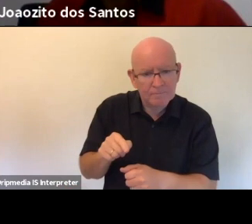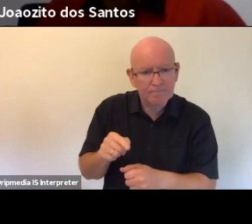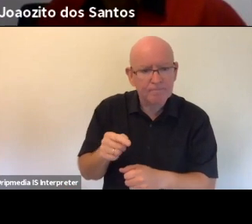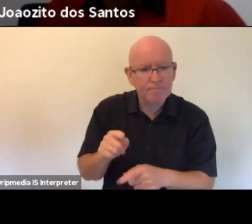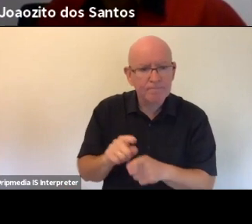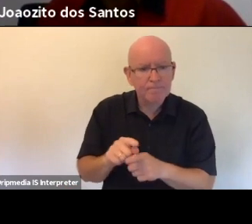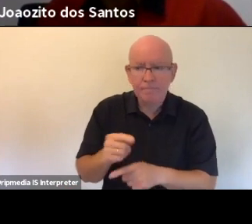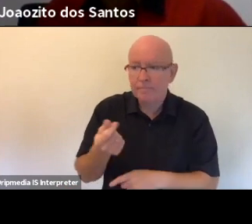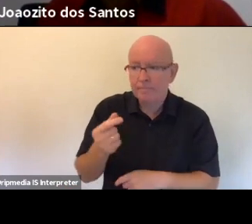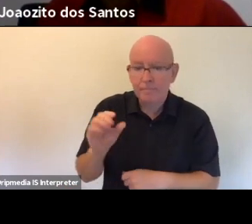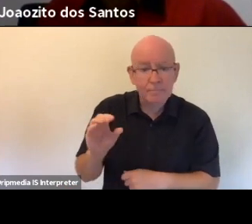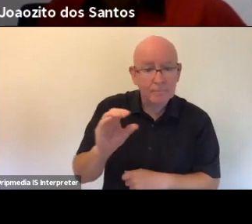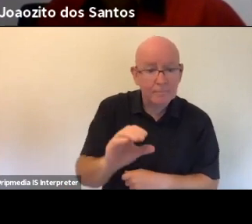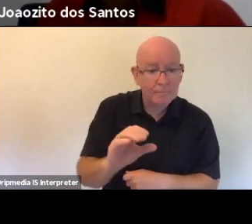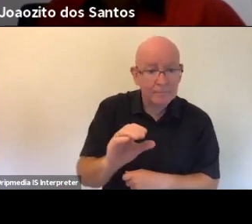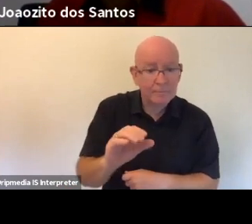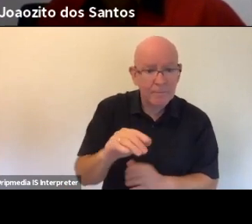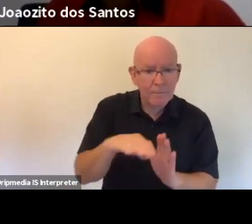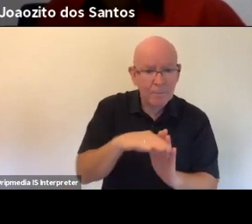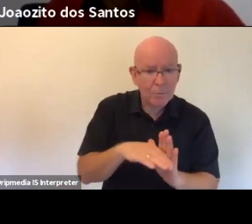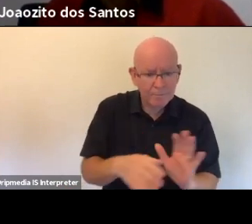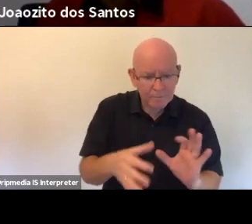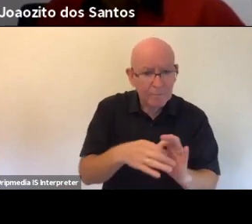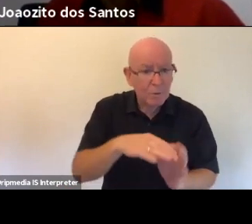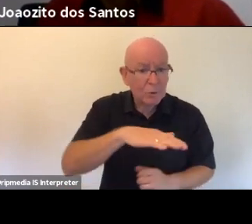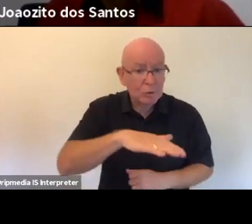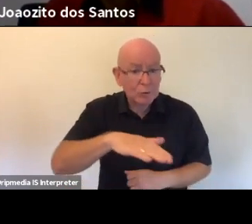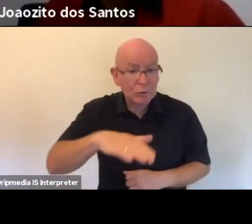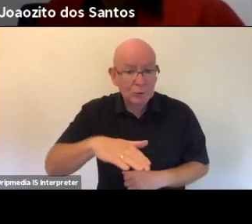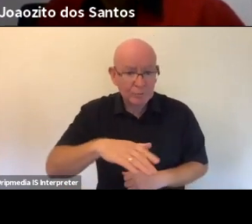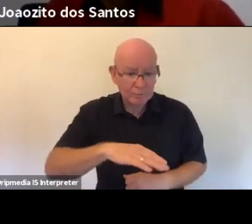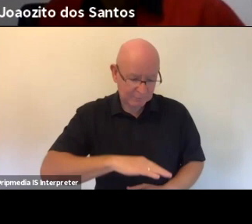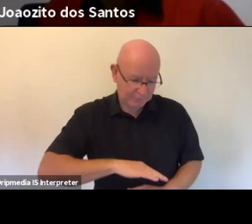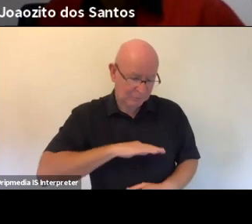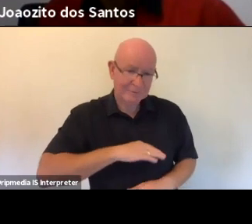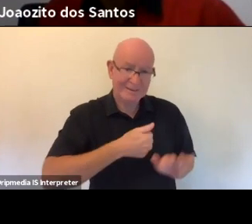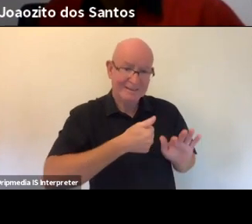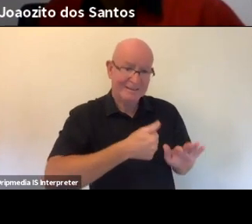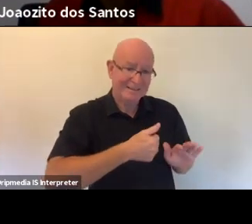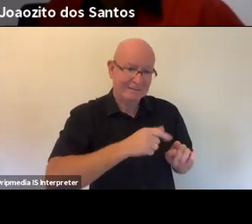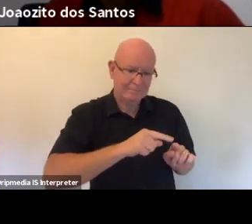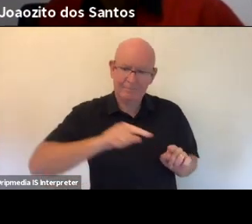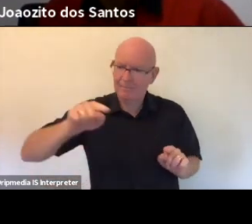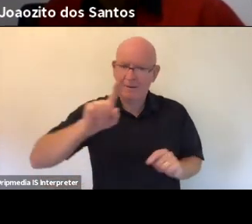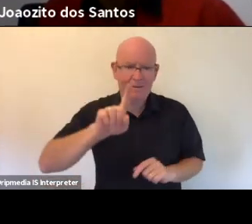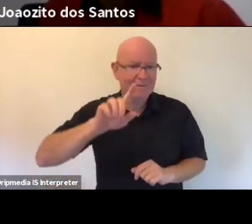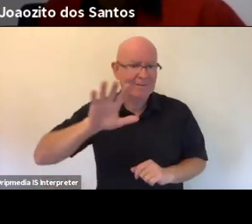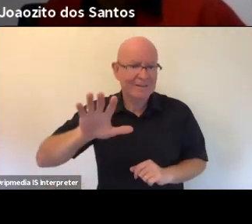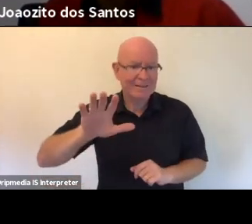of living in poor and vulnerable households. So there are about $5 per month for…